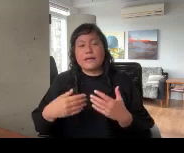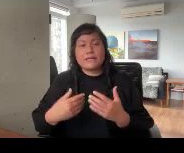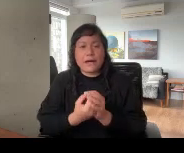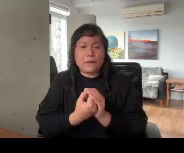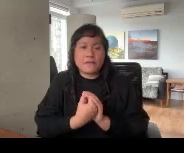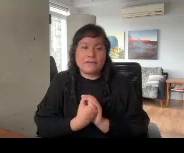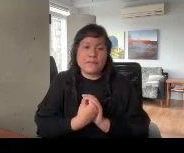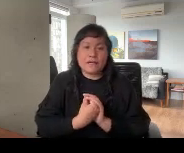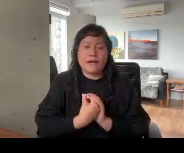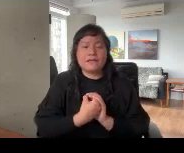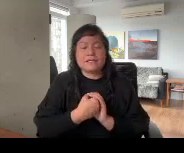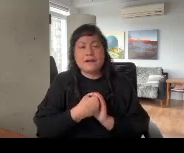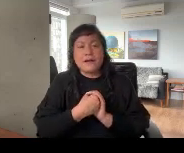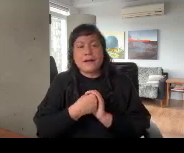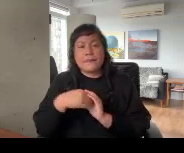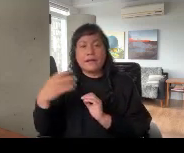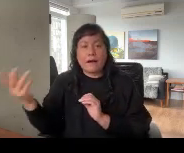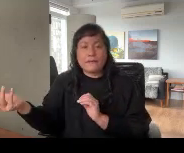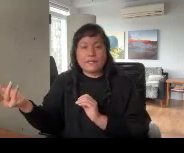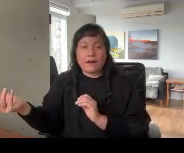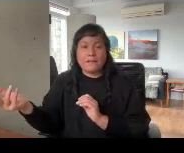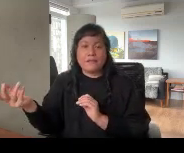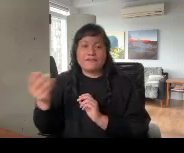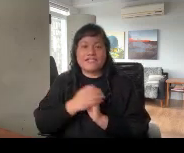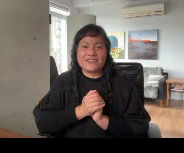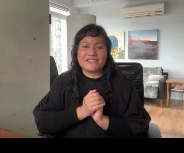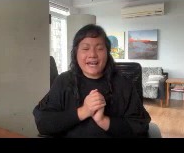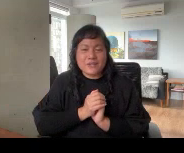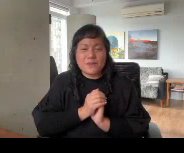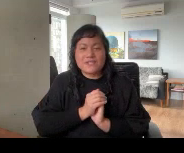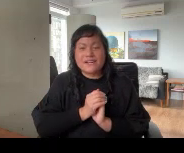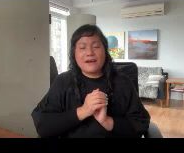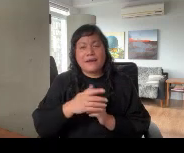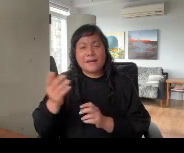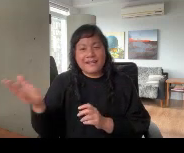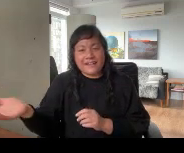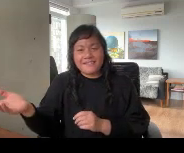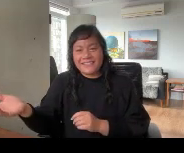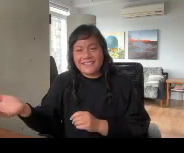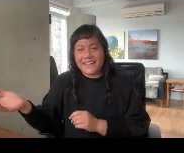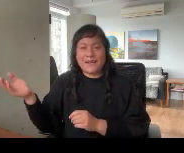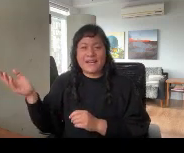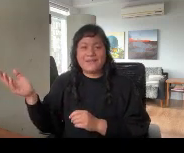with to help give me guidance. And on the topic of consulting experts, I'm again really glad we